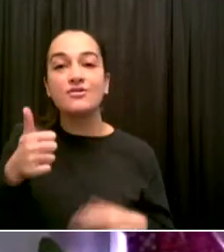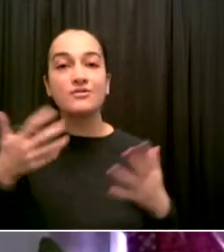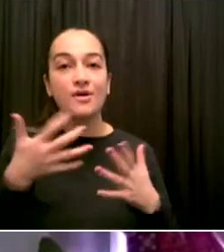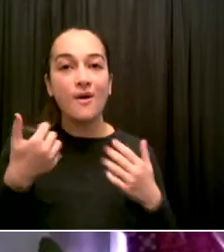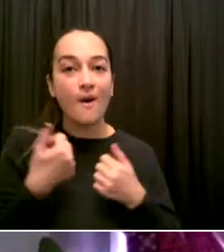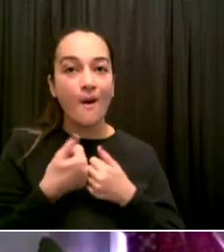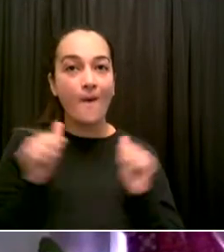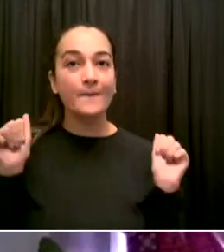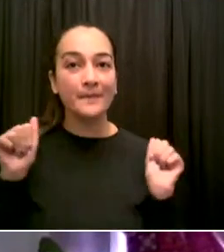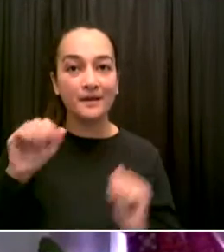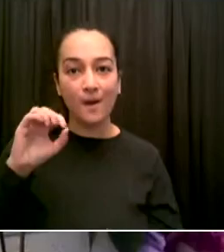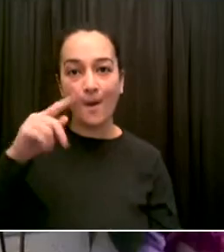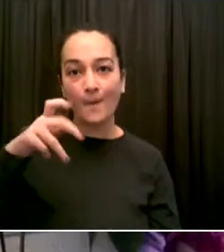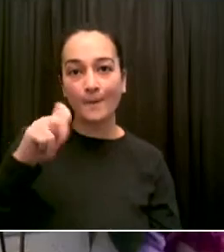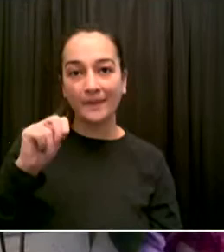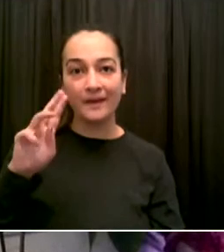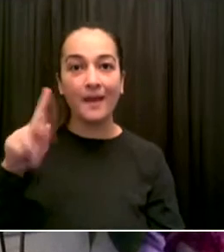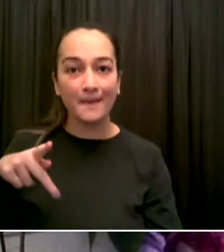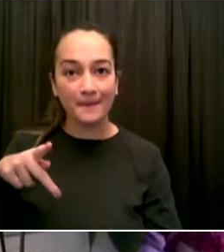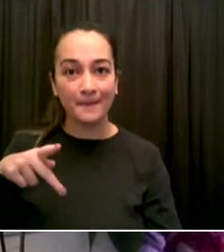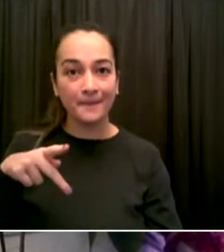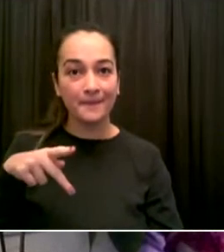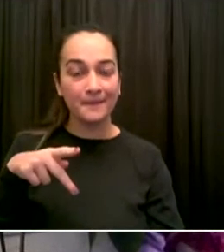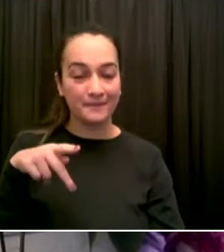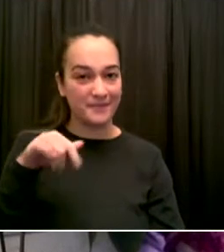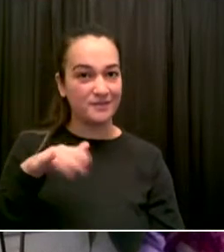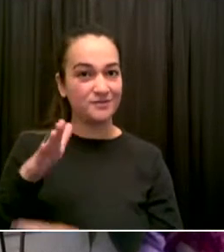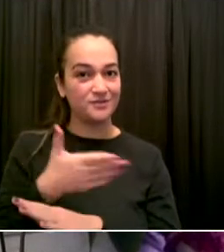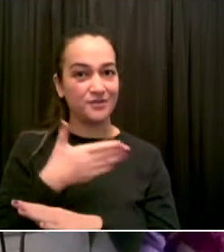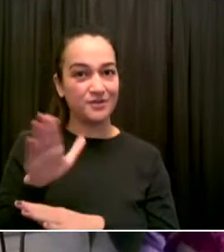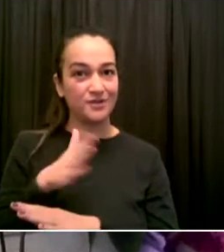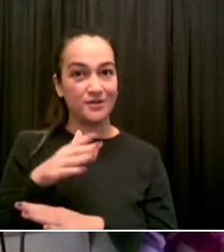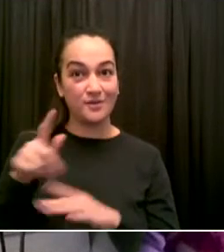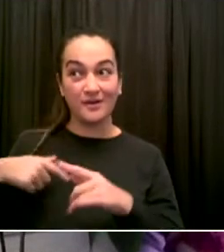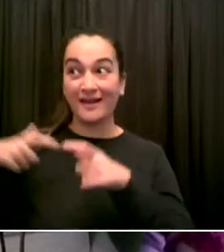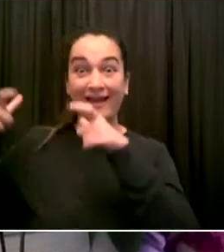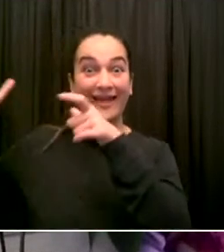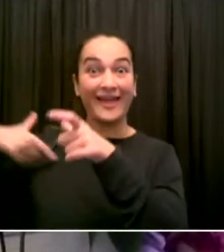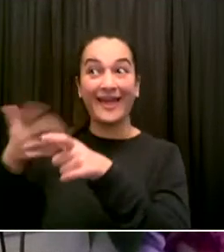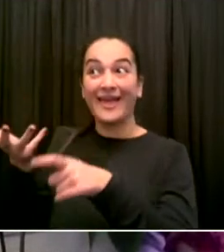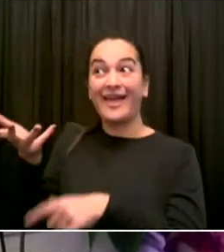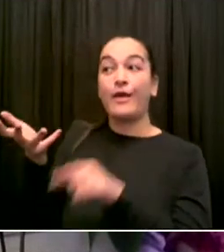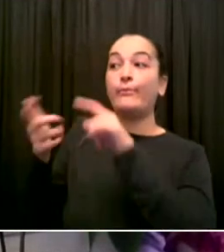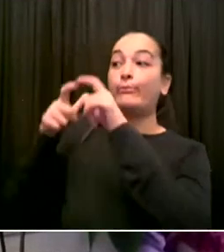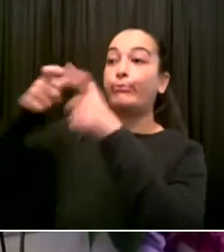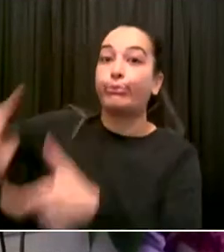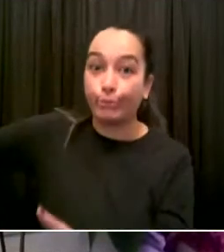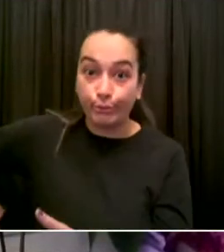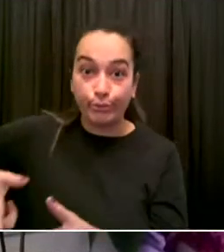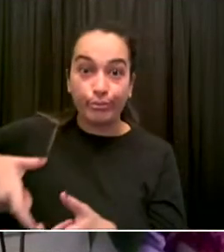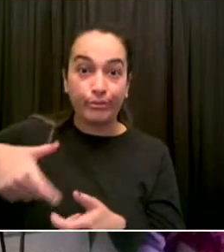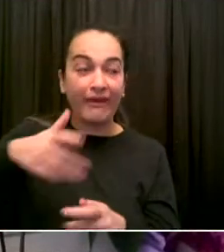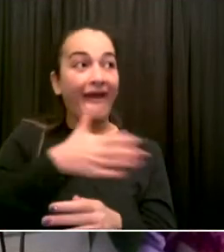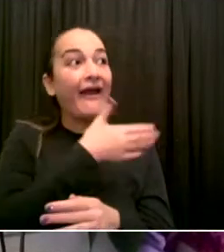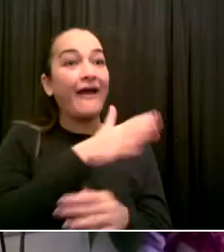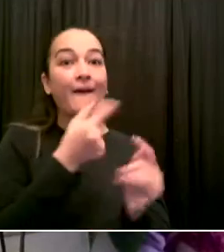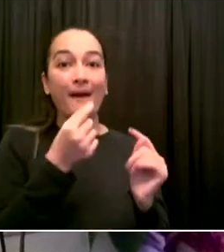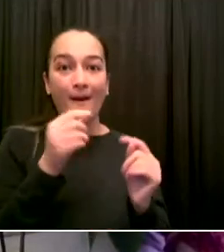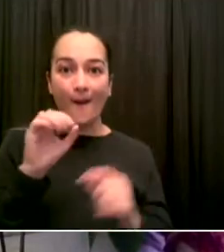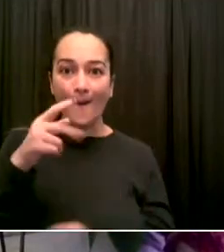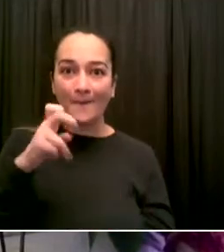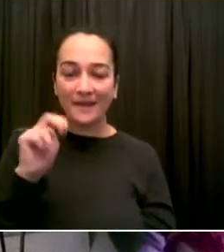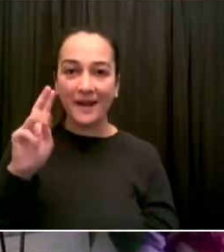IT HAD THIS SECONDARY MEANING,